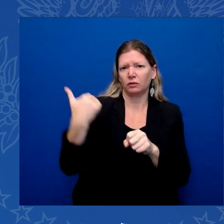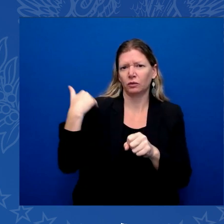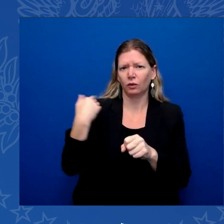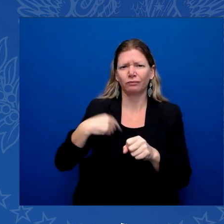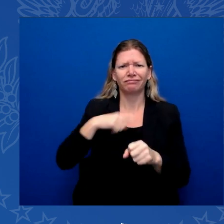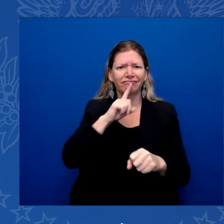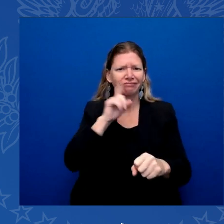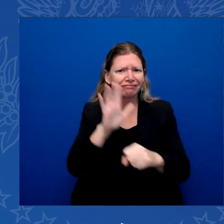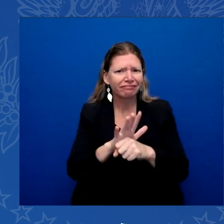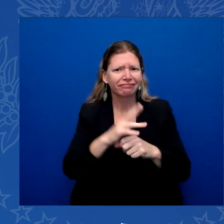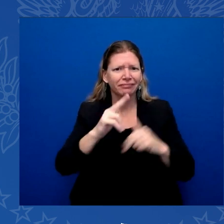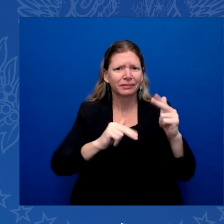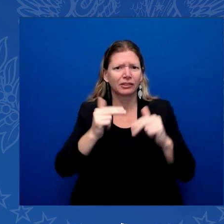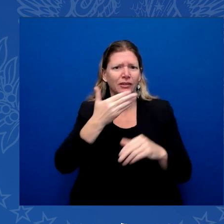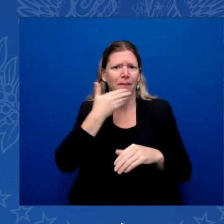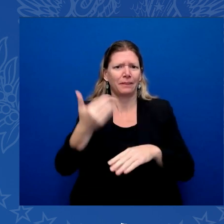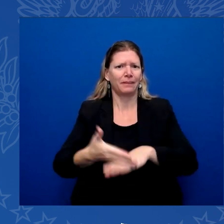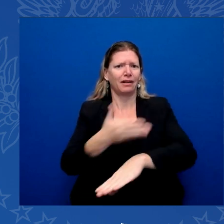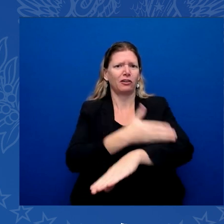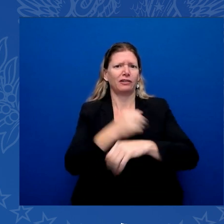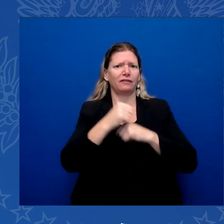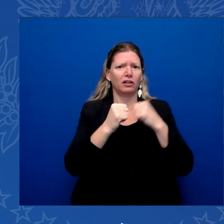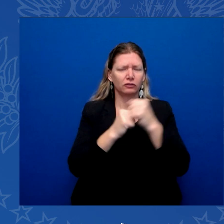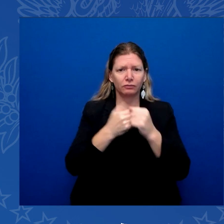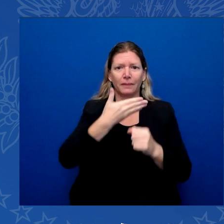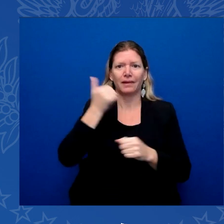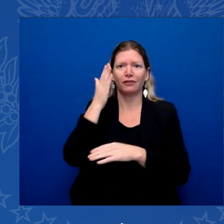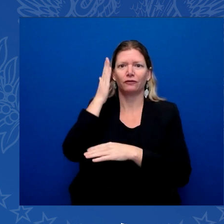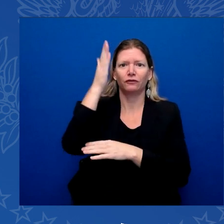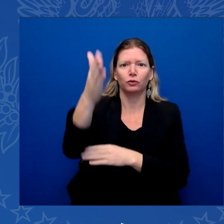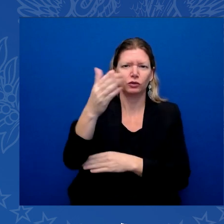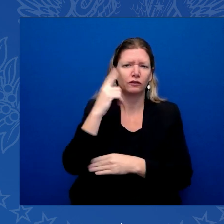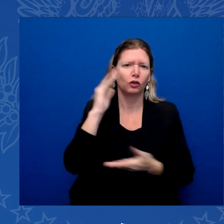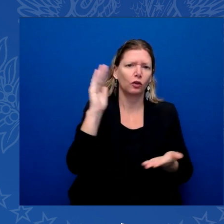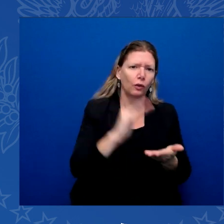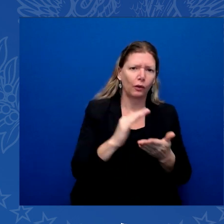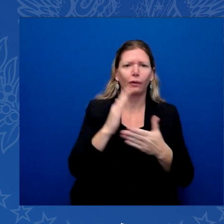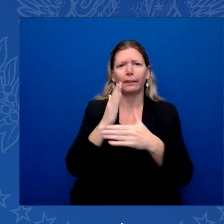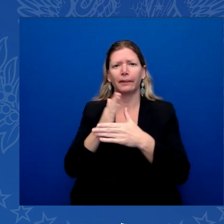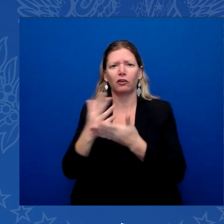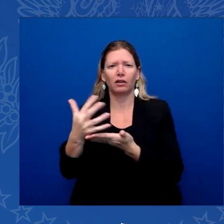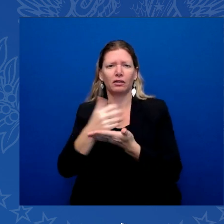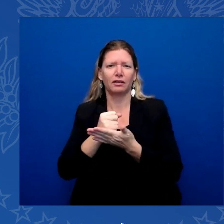in low- and middle-income nations. We committed to cooperate with these nations